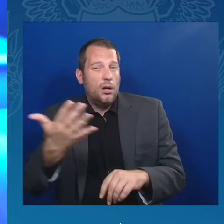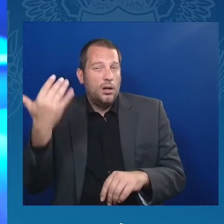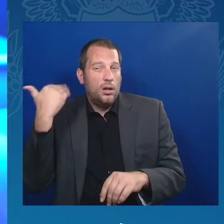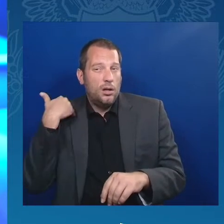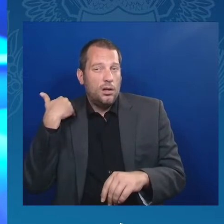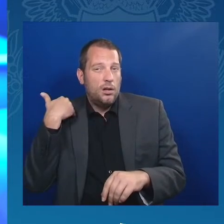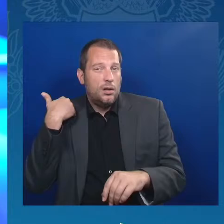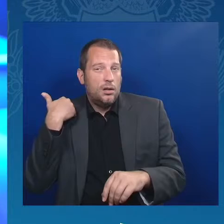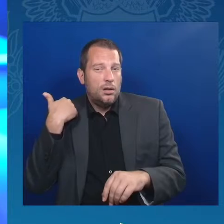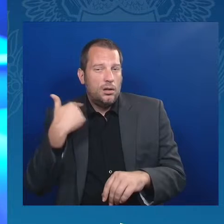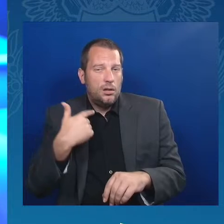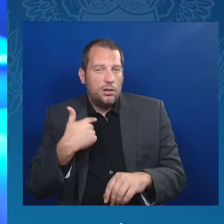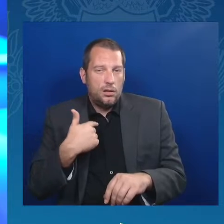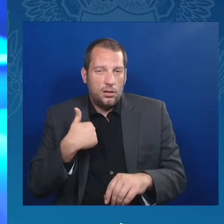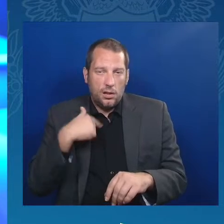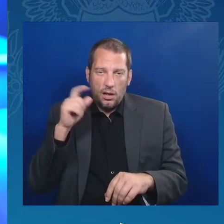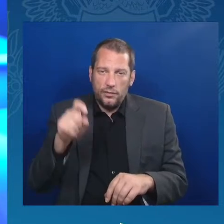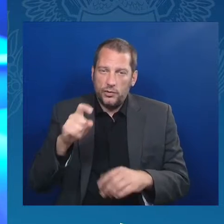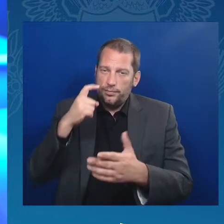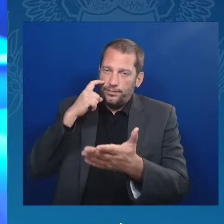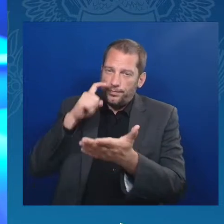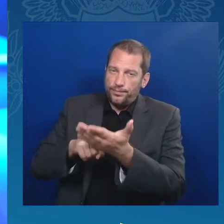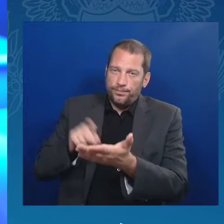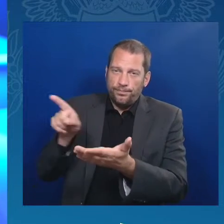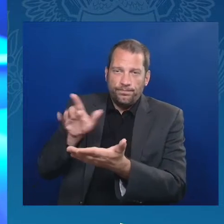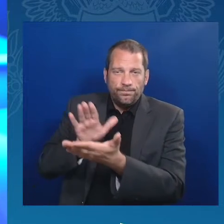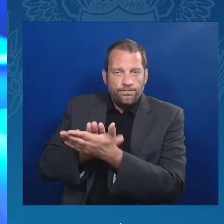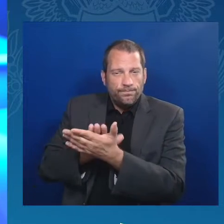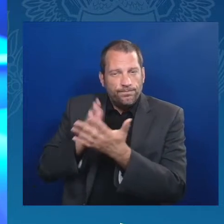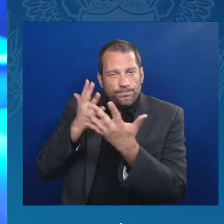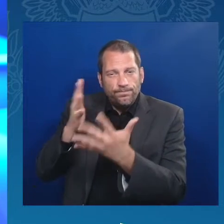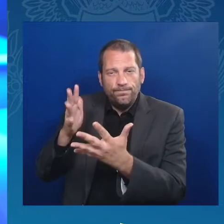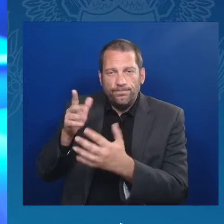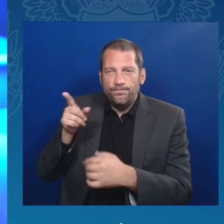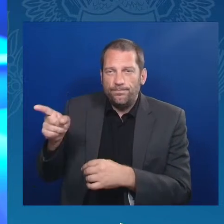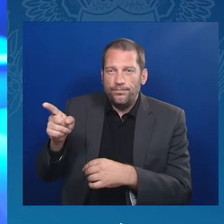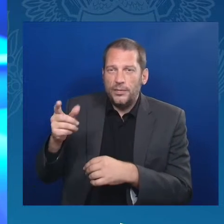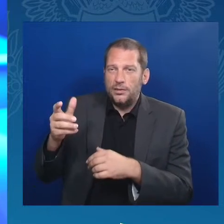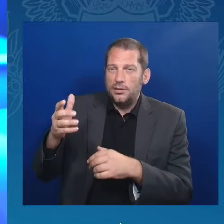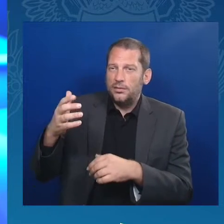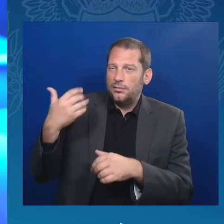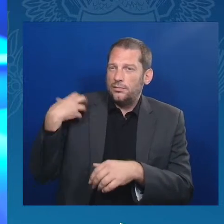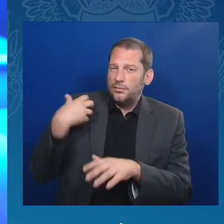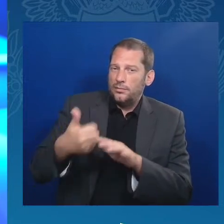we worked on this for a while, and so this is where it is. Home appraisals.